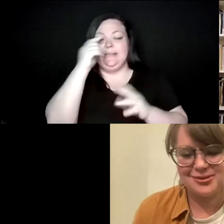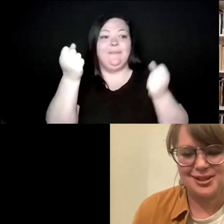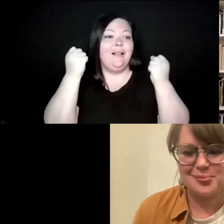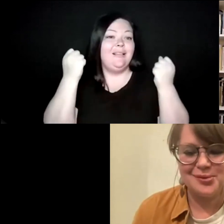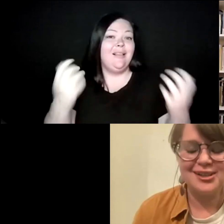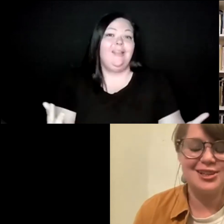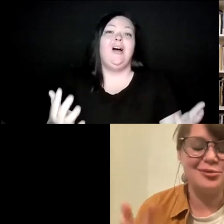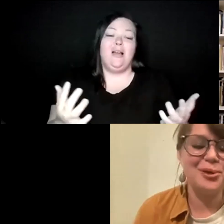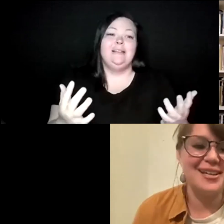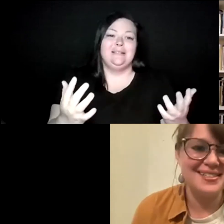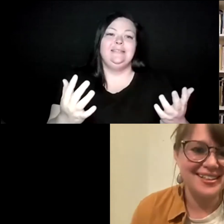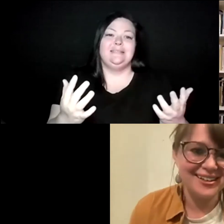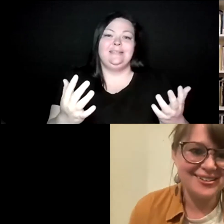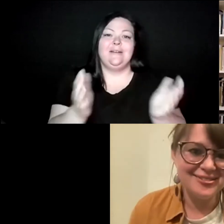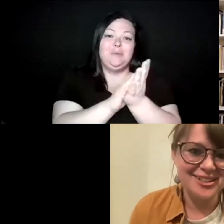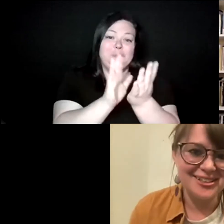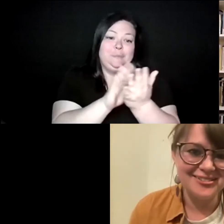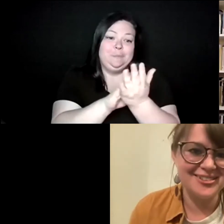there's a lot of praise in there for you, those